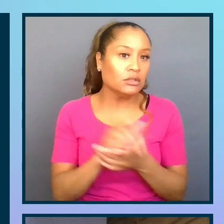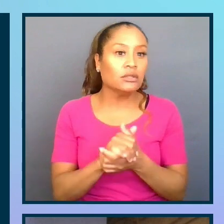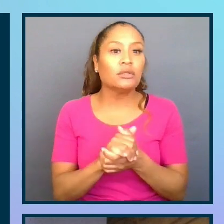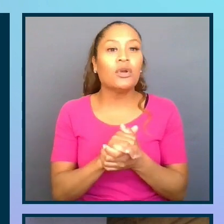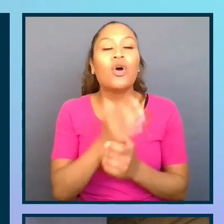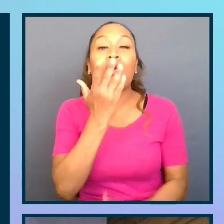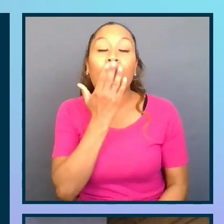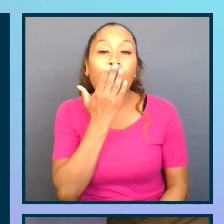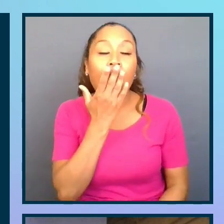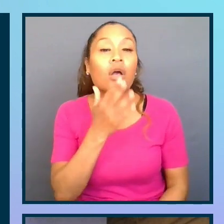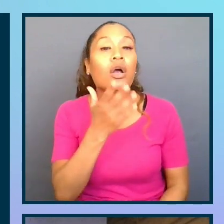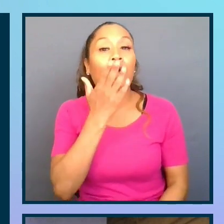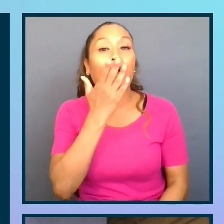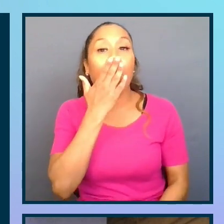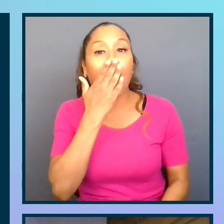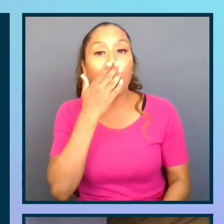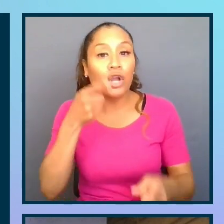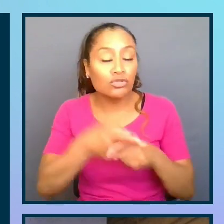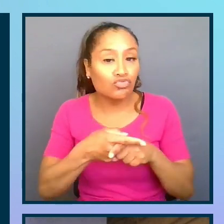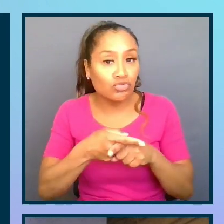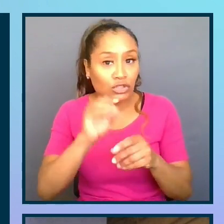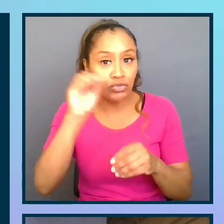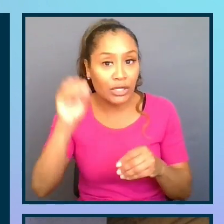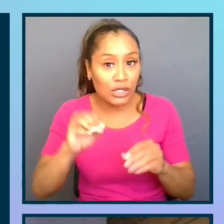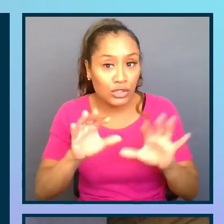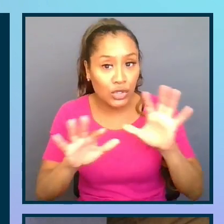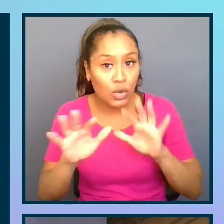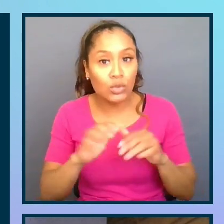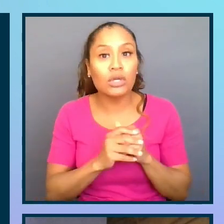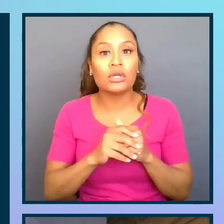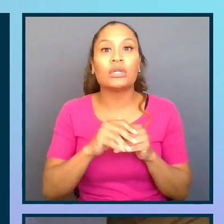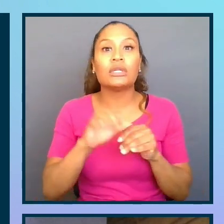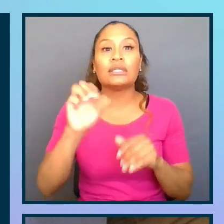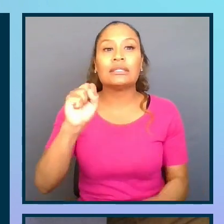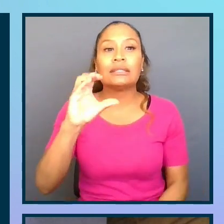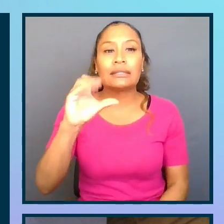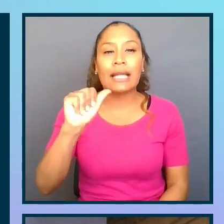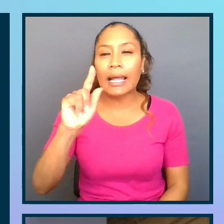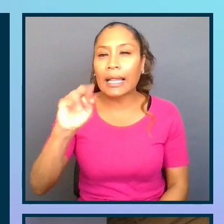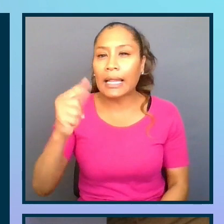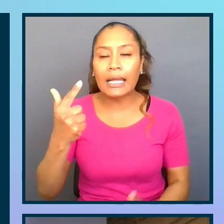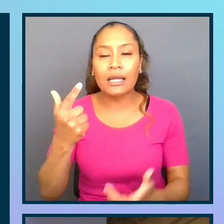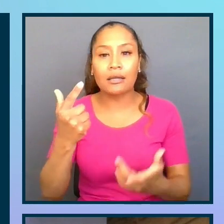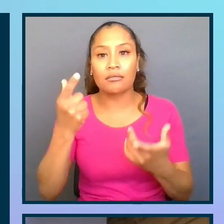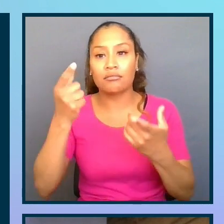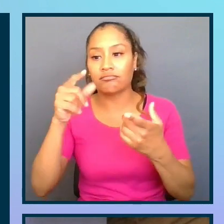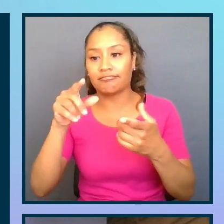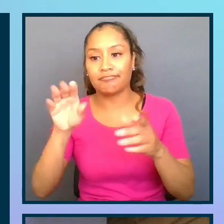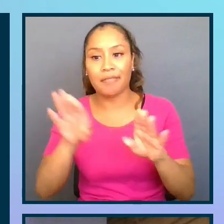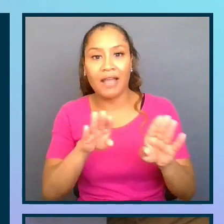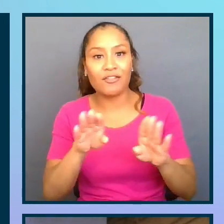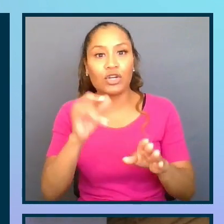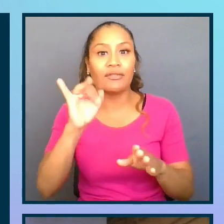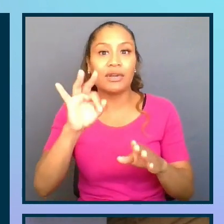and color contrast ratios, scaling behavior, what happens when a component or a screen is scaled up,